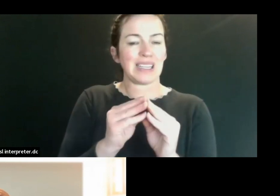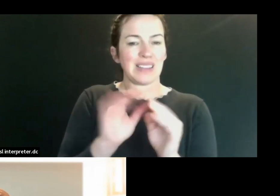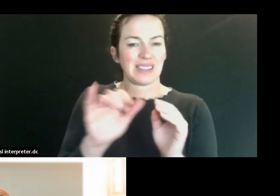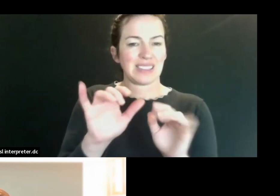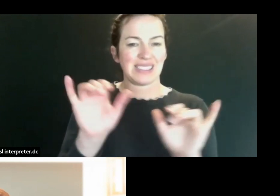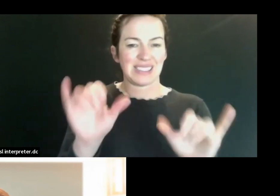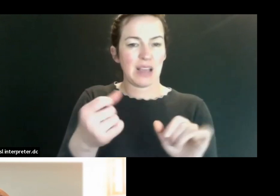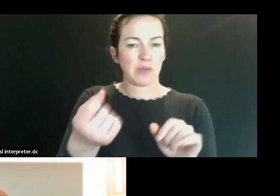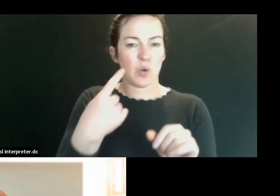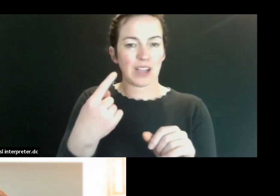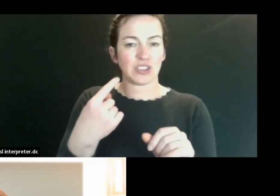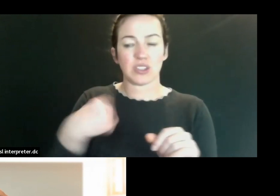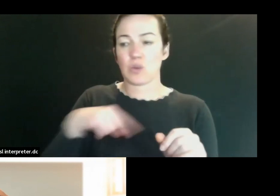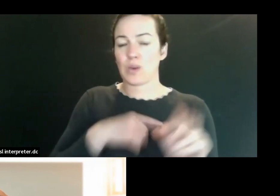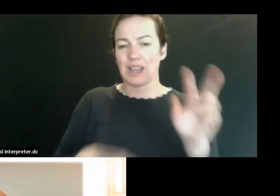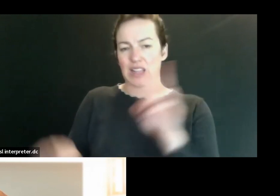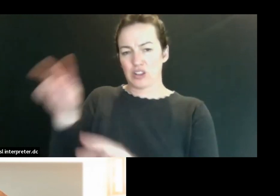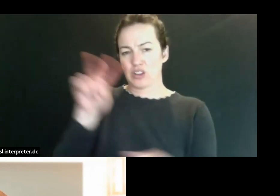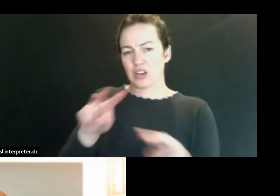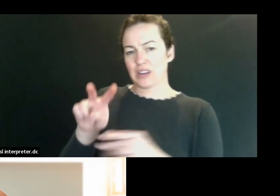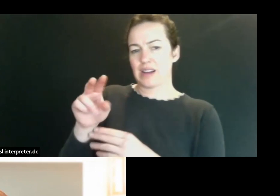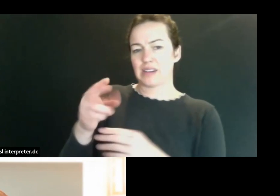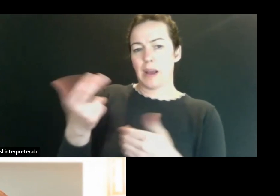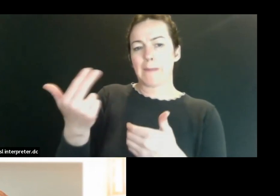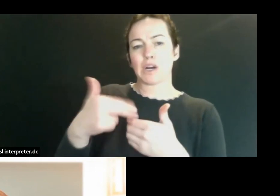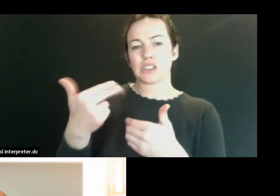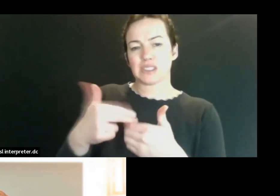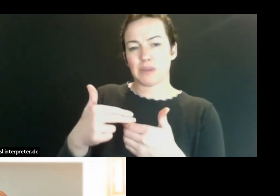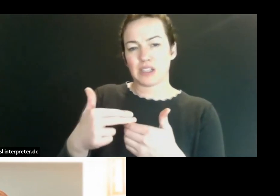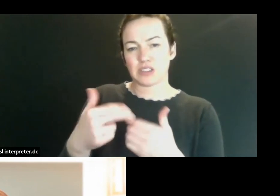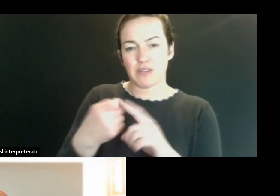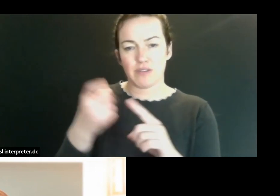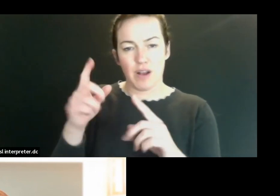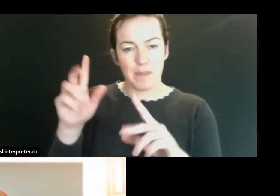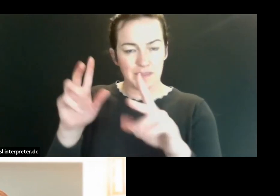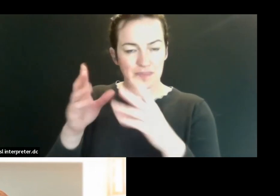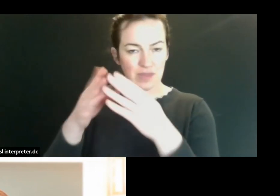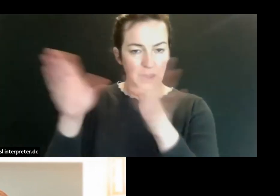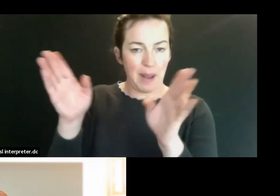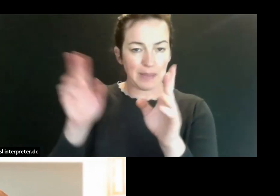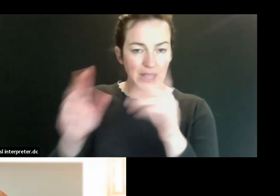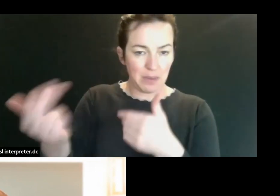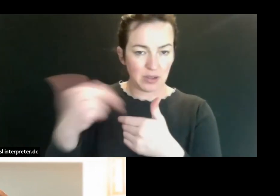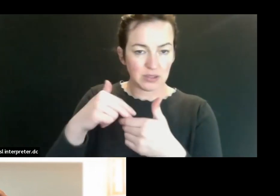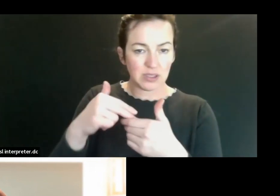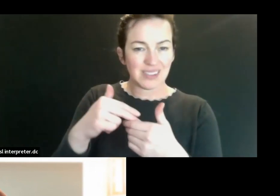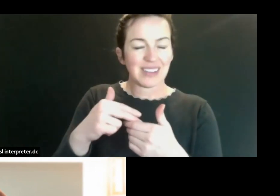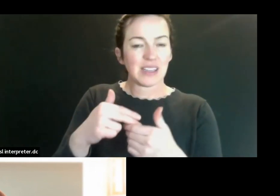was is, we look at the civic participation piece. The same question you ask, Alice, like